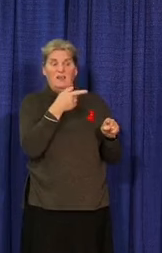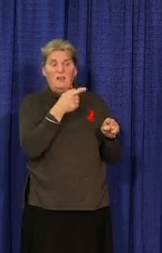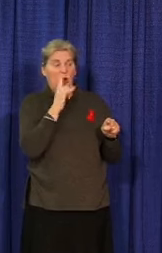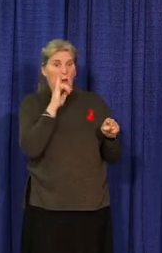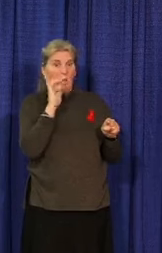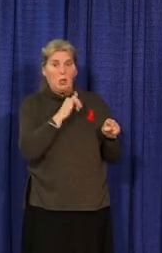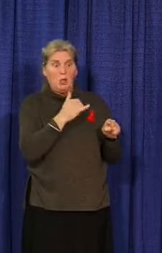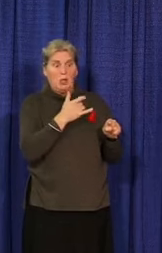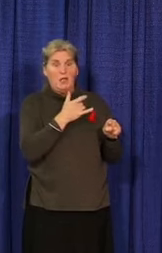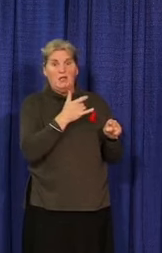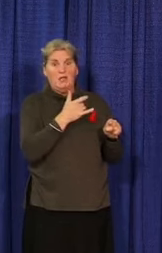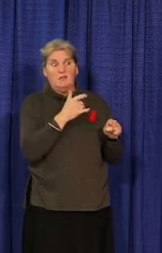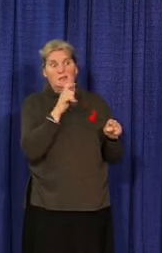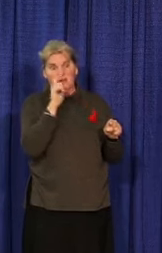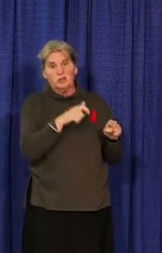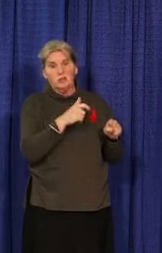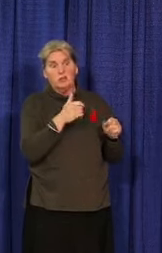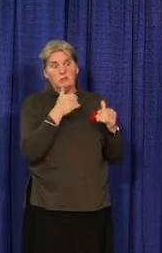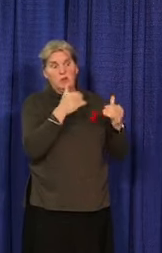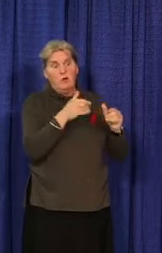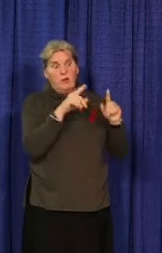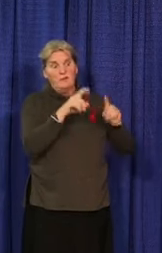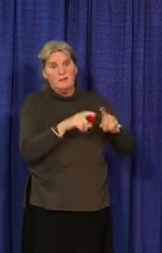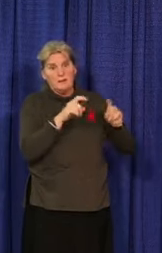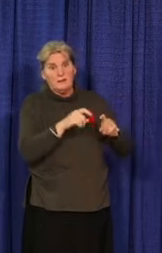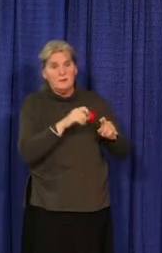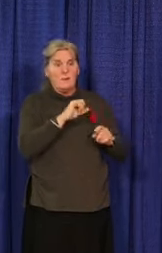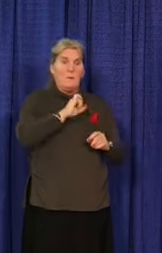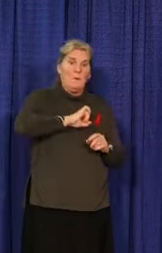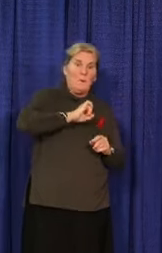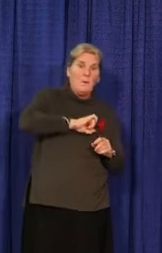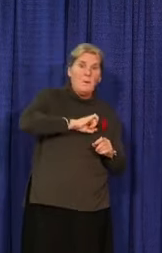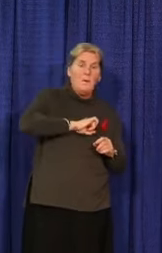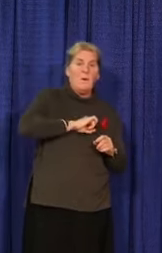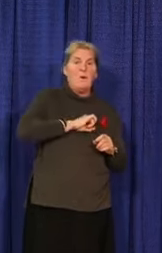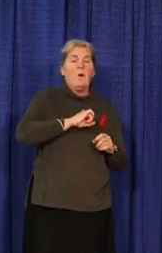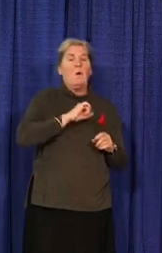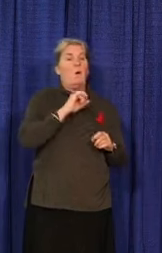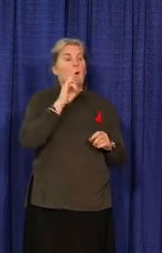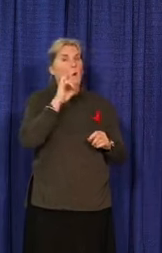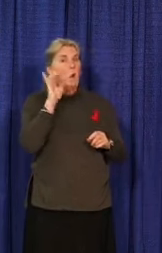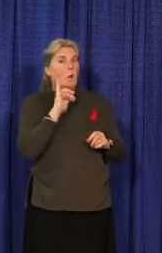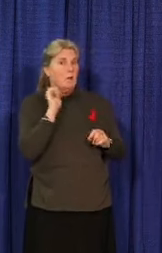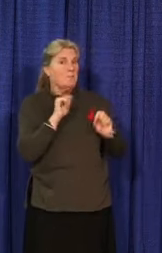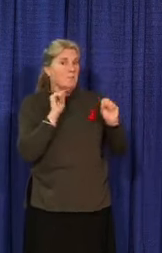witch in general it will be because having a cold for gold like symptoms is one of those